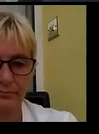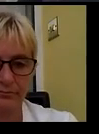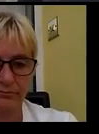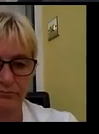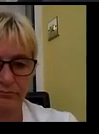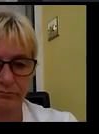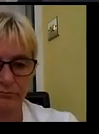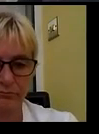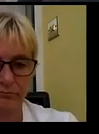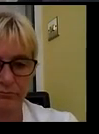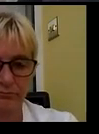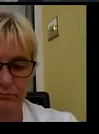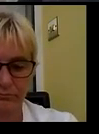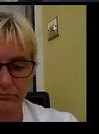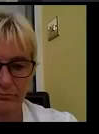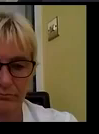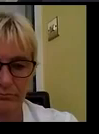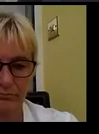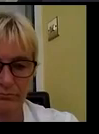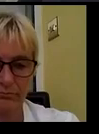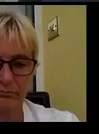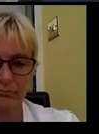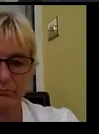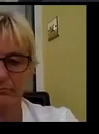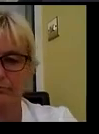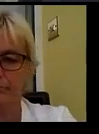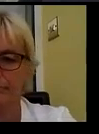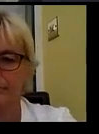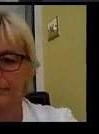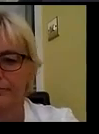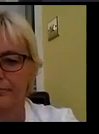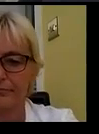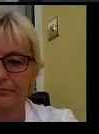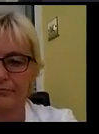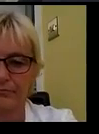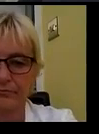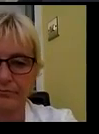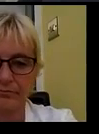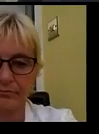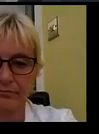pay and pensions, save jobs and most importantly everyone must ensure the 5